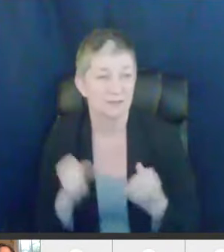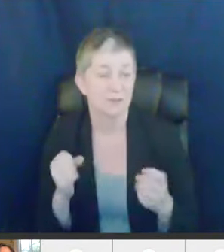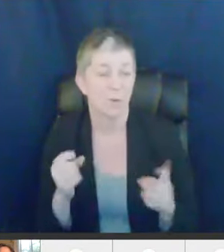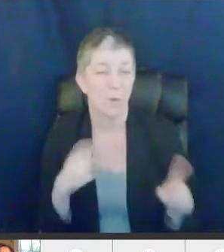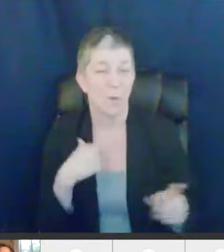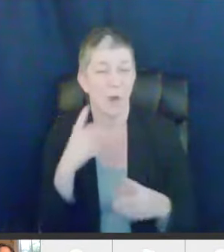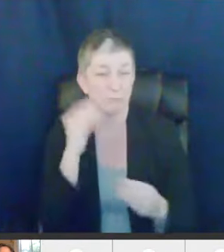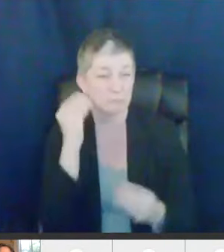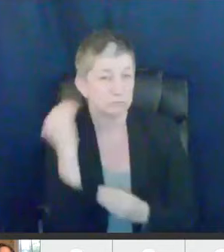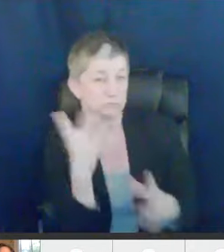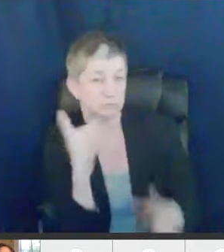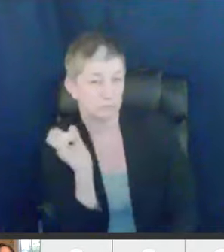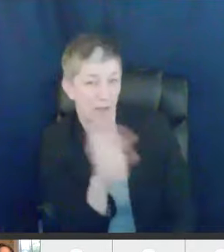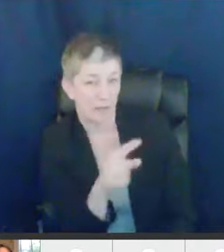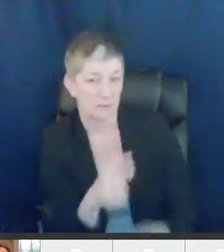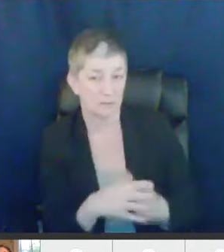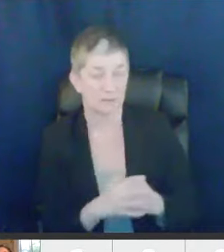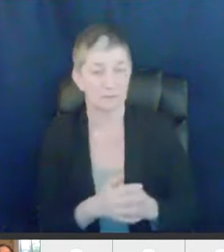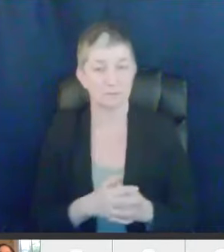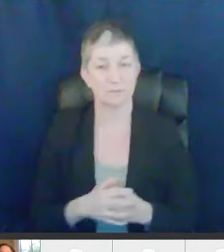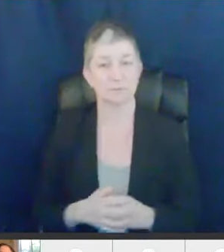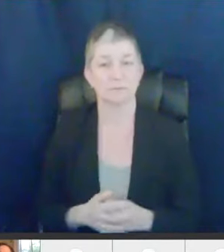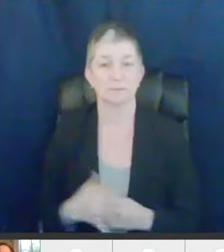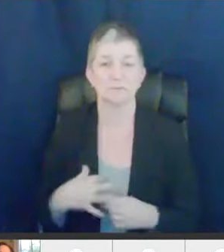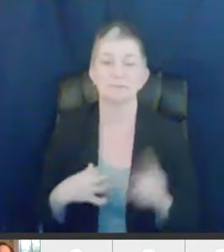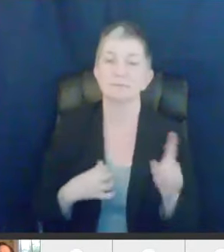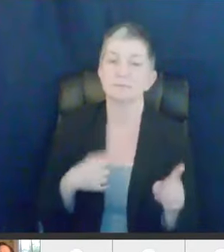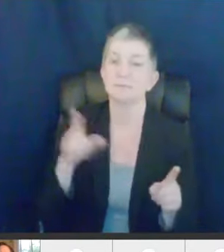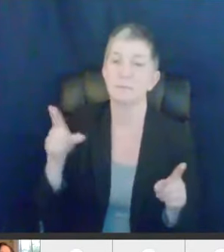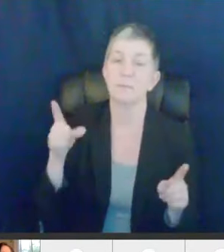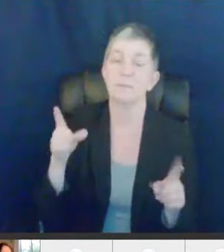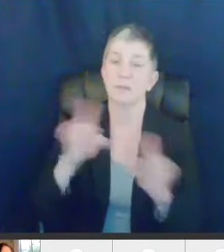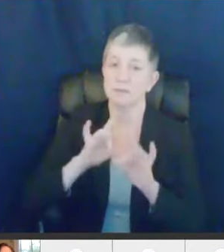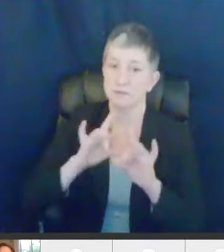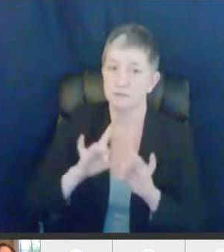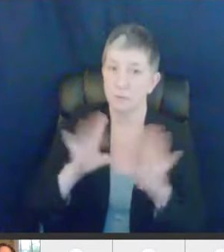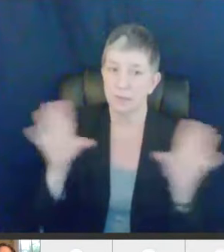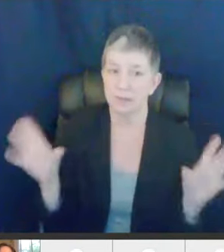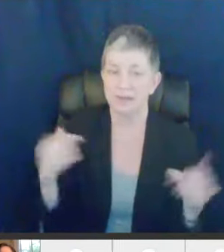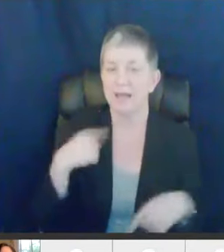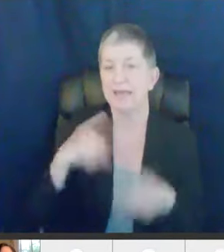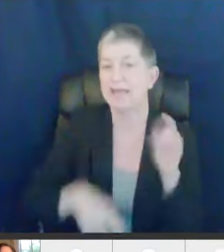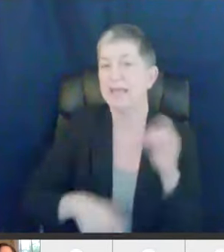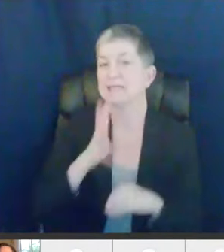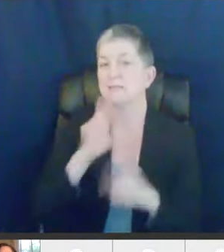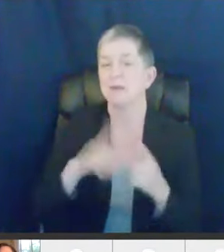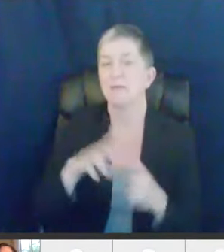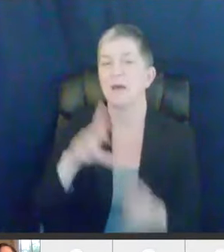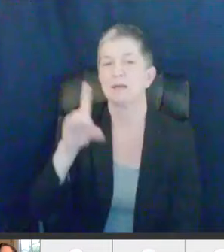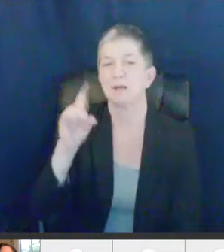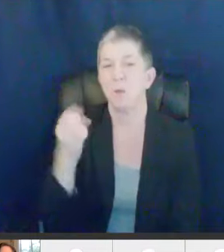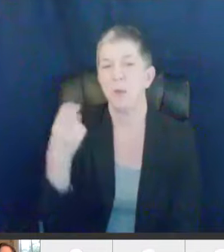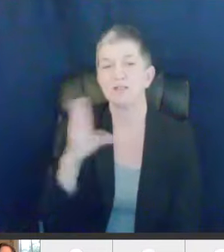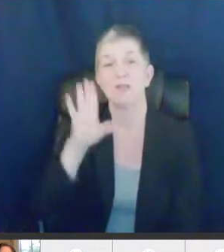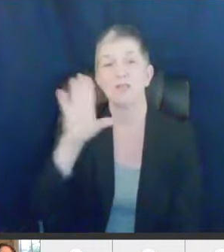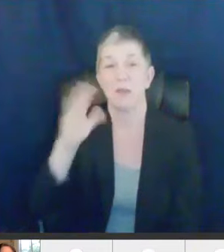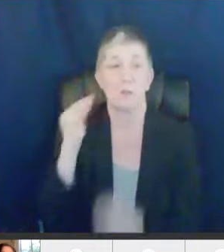and ask you about that to be clear I can't speak to DOH's process or and I